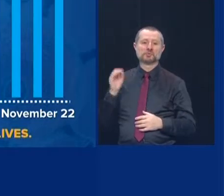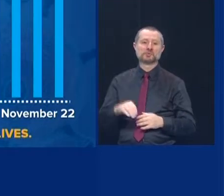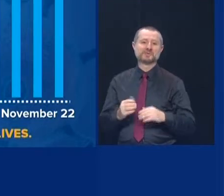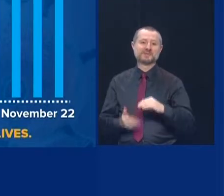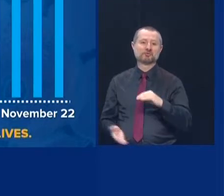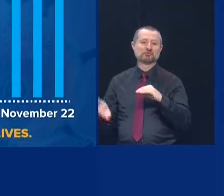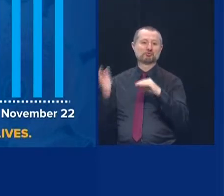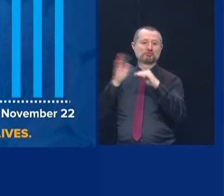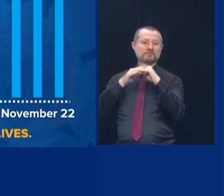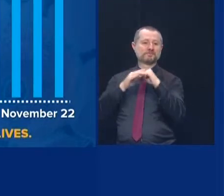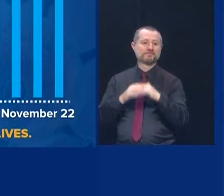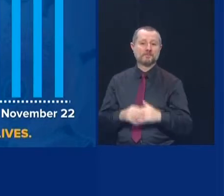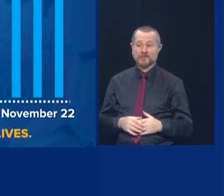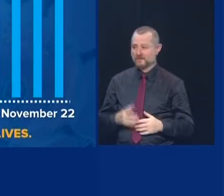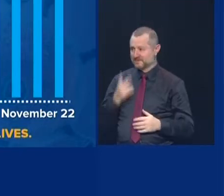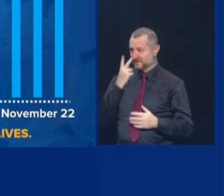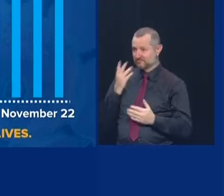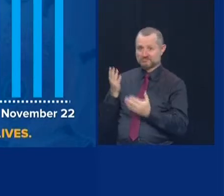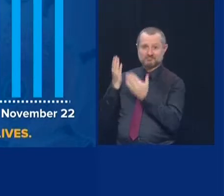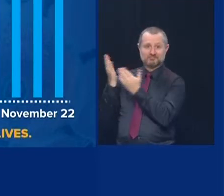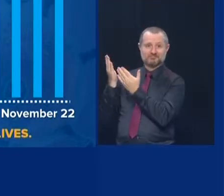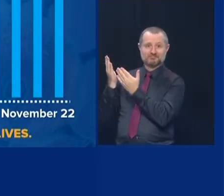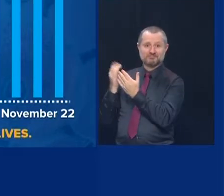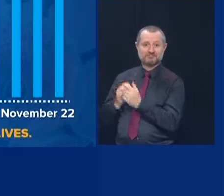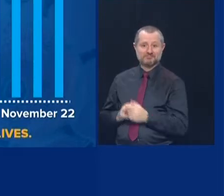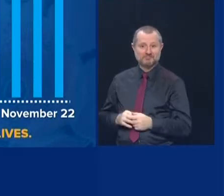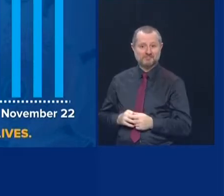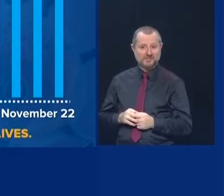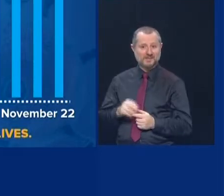IT'S A CONSEQUENCE OF ACTION. THESE ARE THREE WEEKS OVERALL,